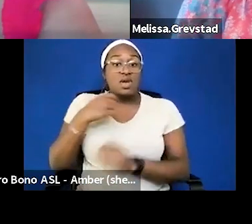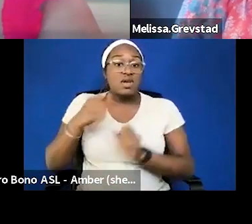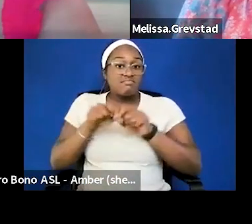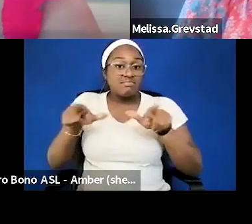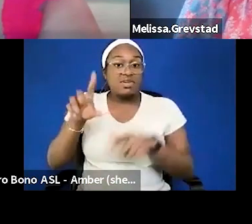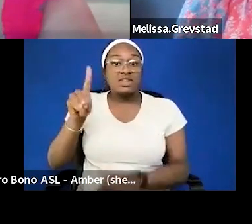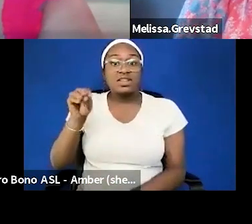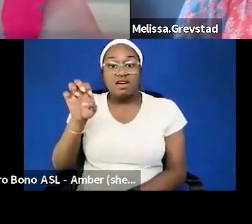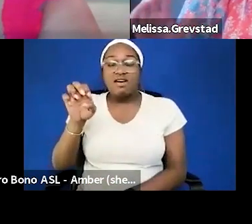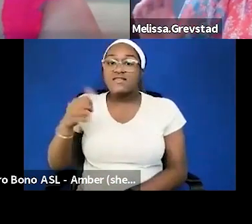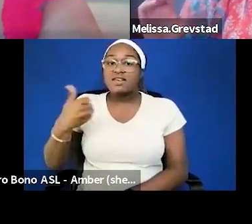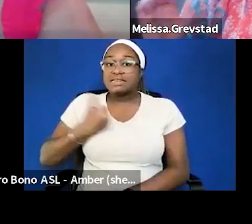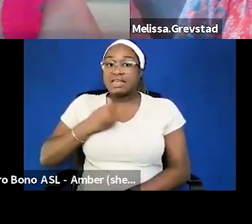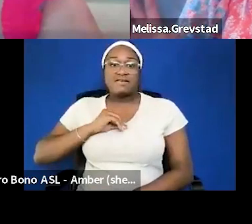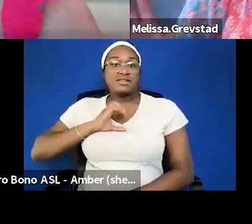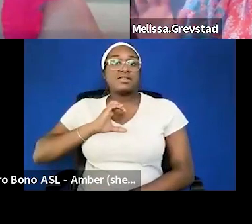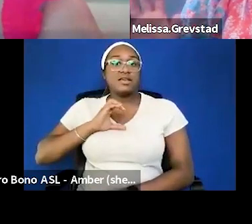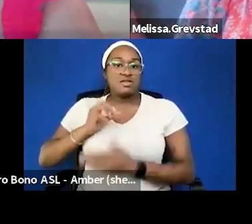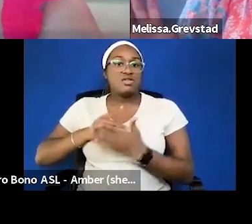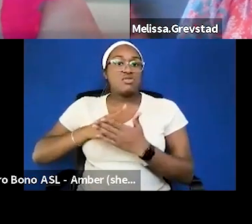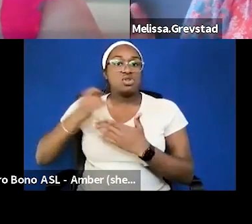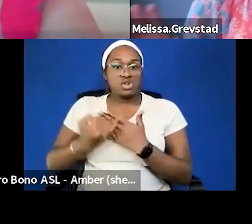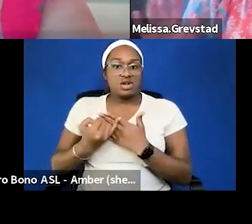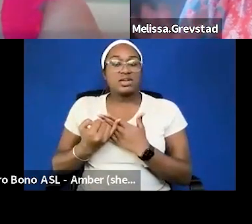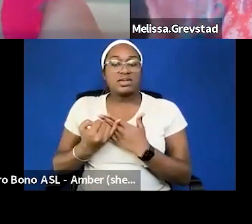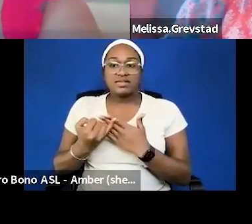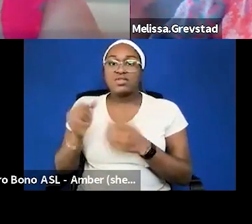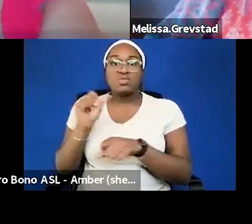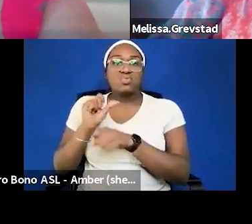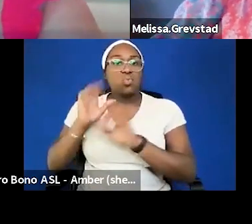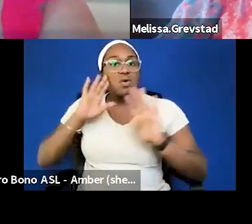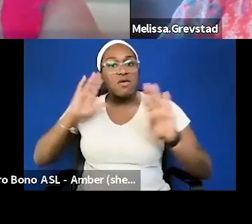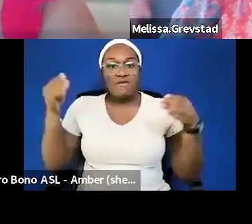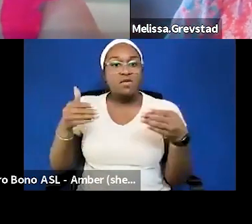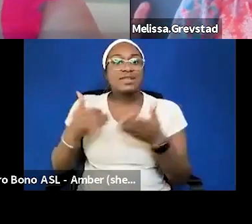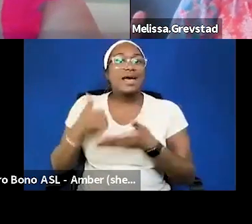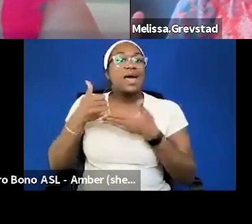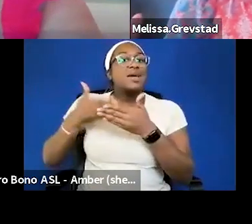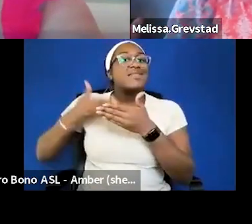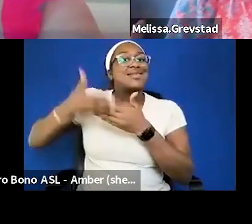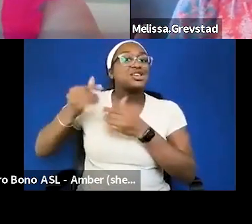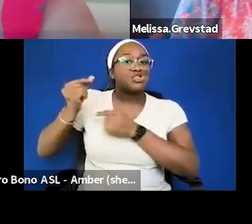What that actually does is its work is completely focused on helping the next generation so the young people in our world